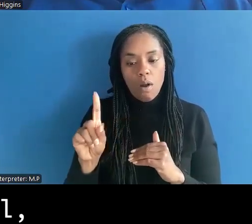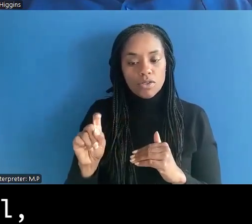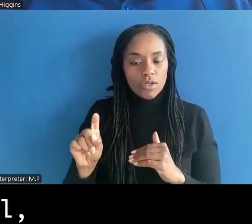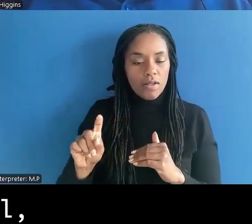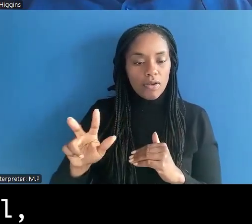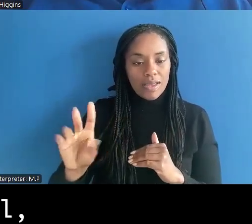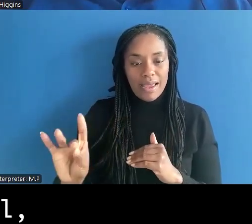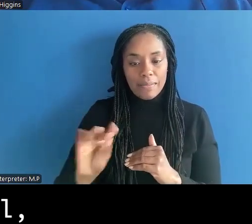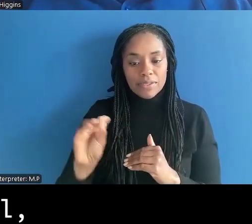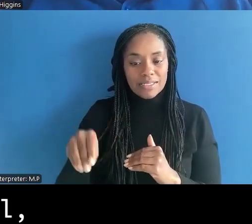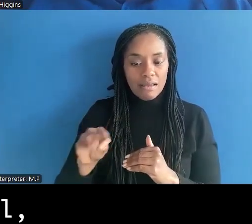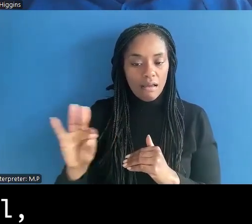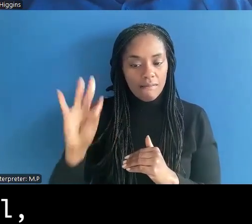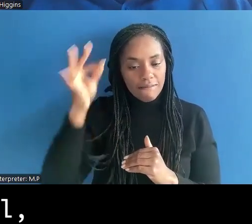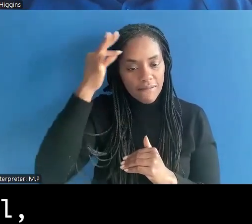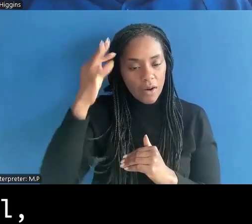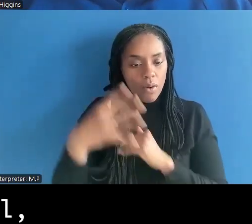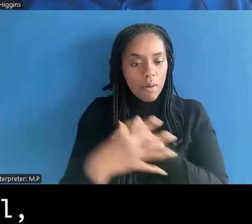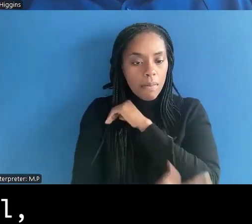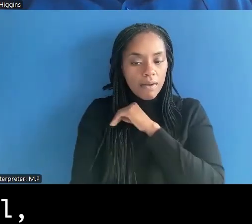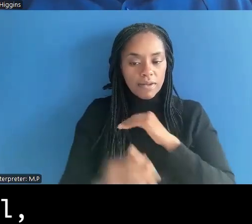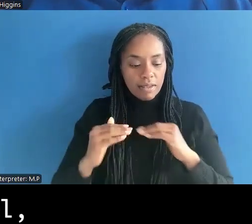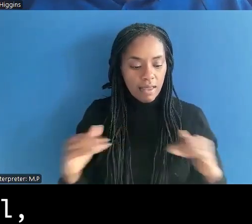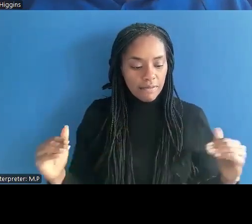of the federal poverty level, and that, that MAGI Medi-Cal,